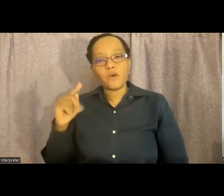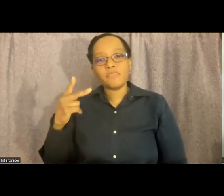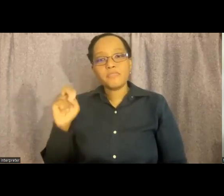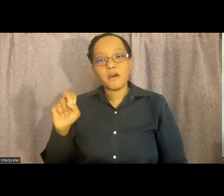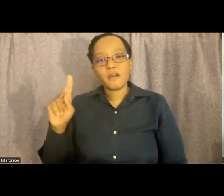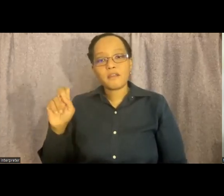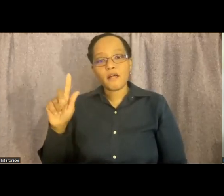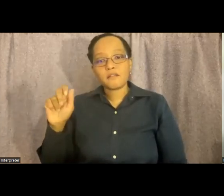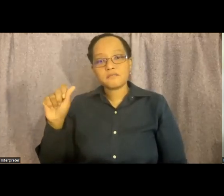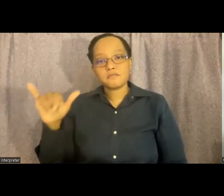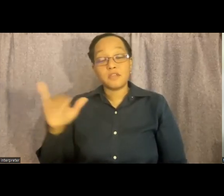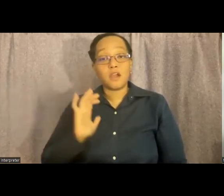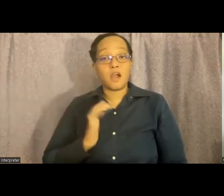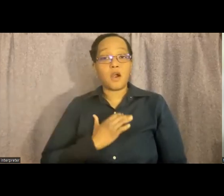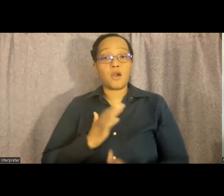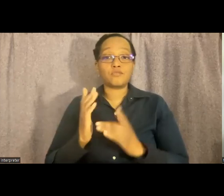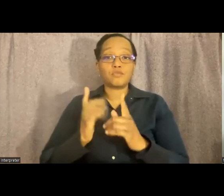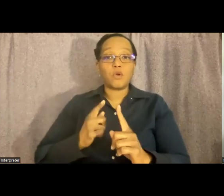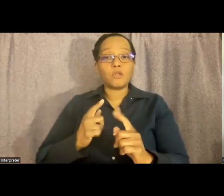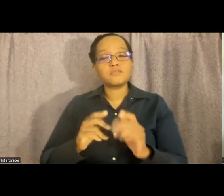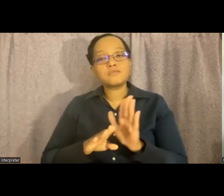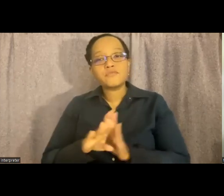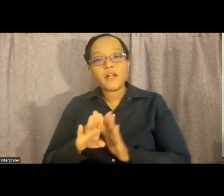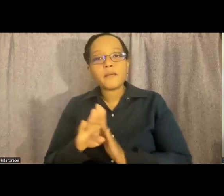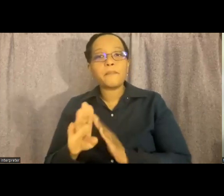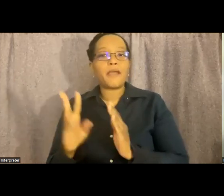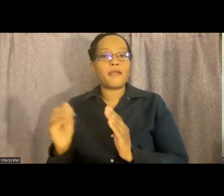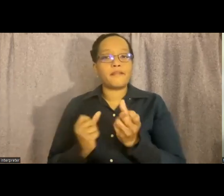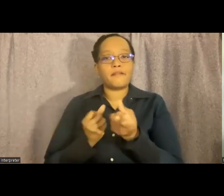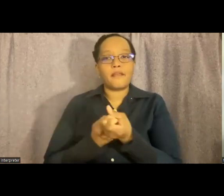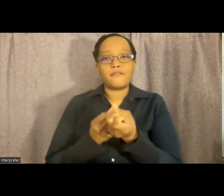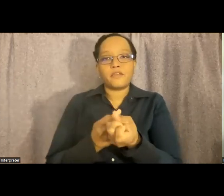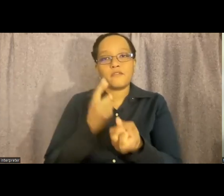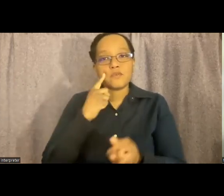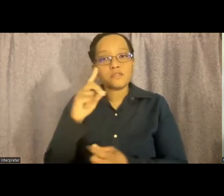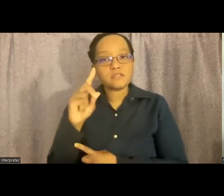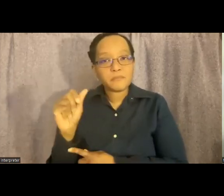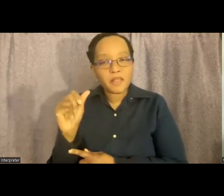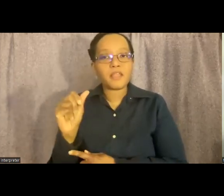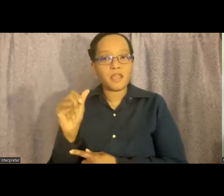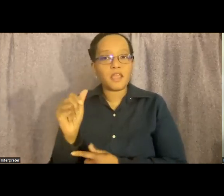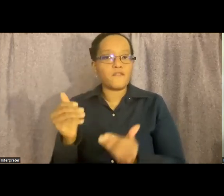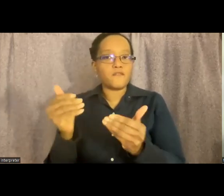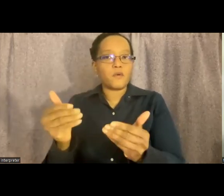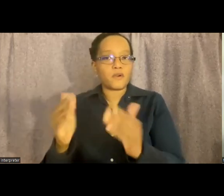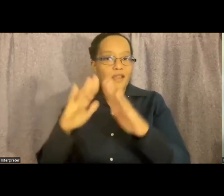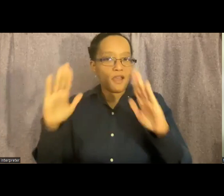Our mission is to develop an advocate for disability for housing solutions that are